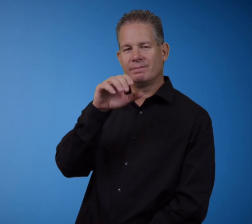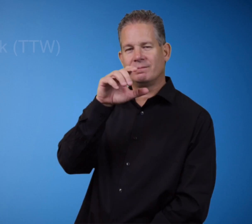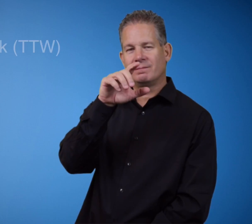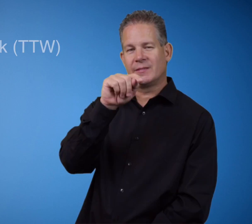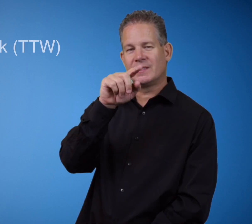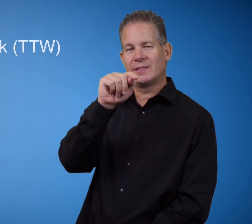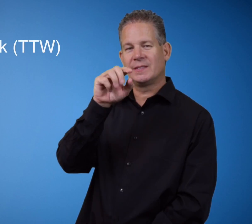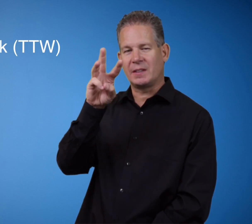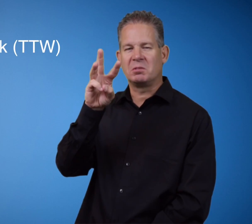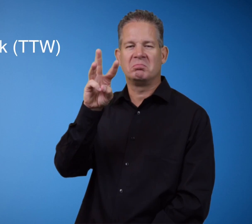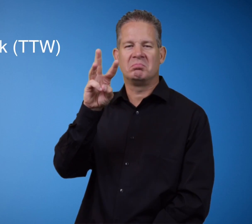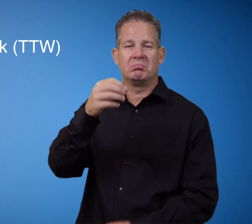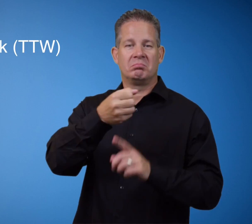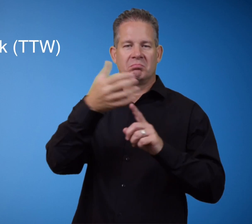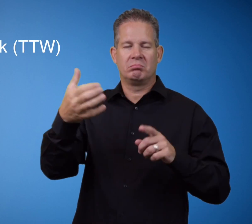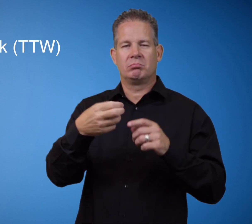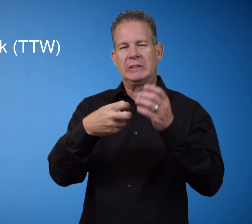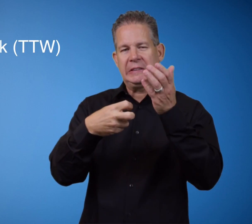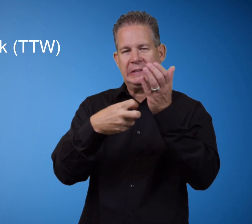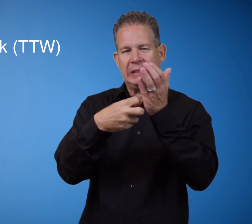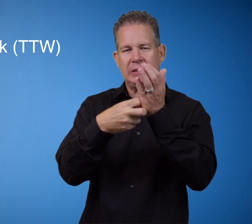Ticket to work, or TTW.